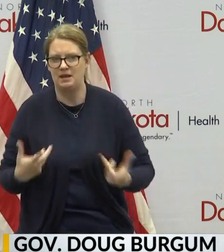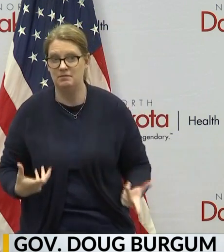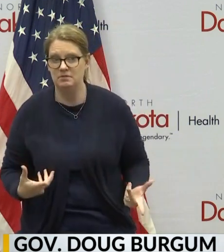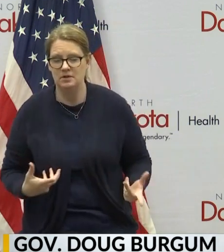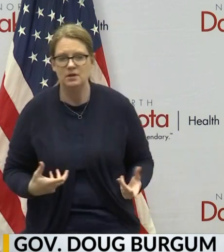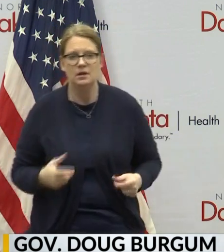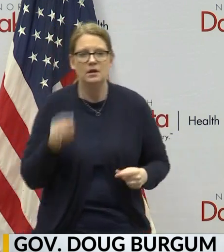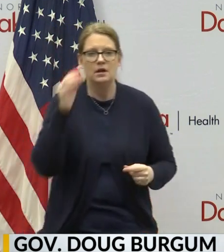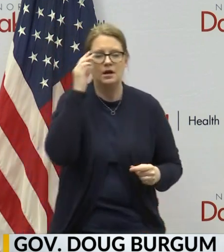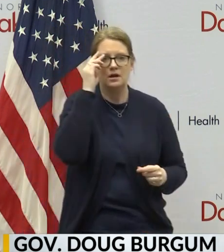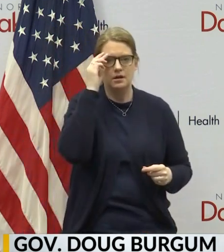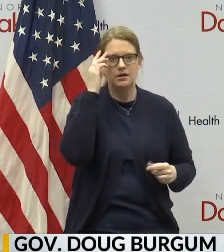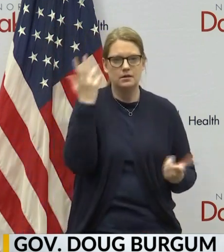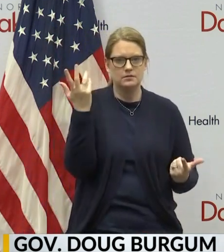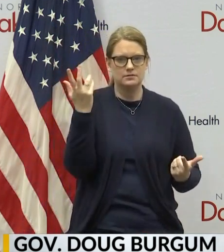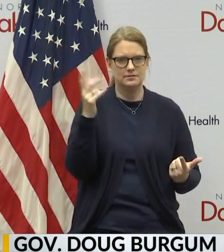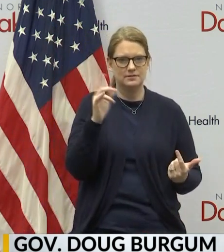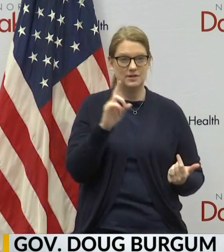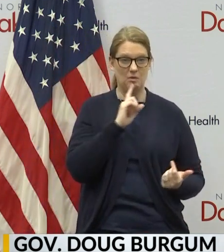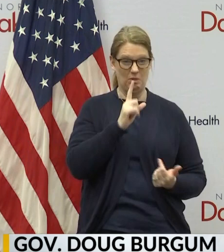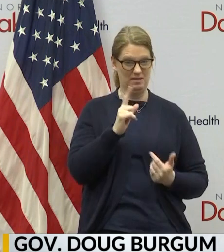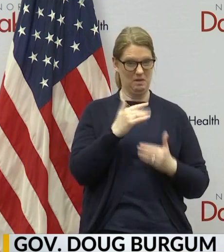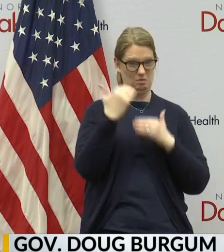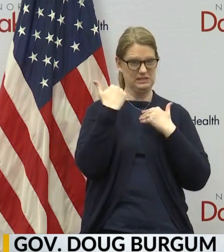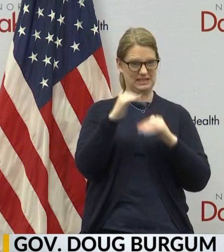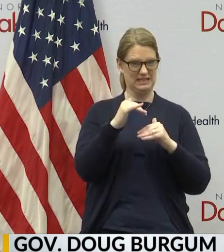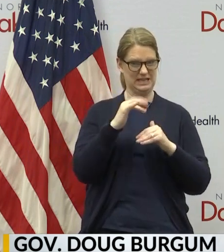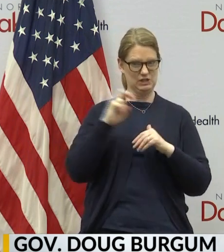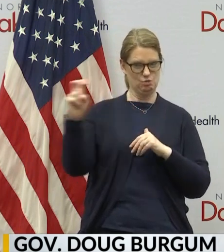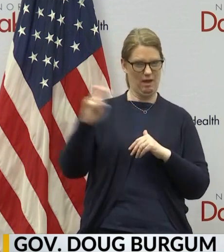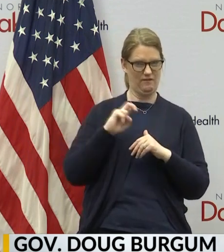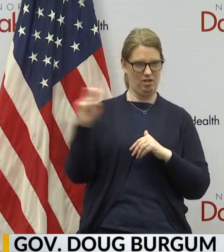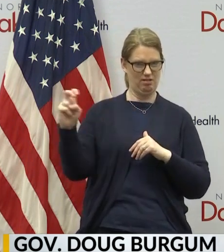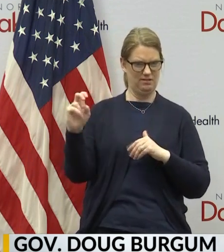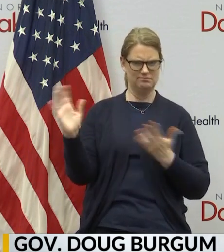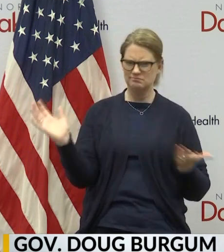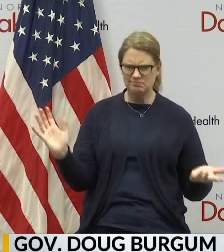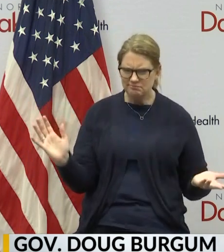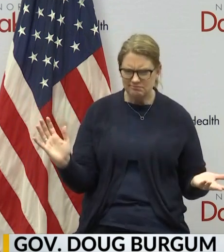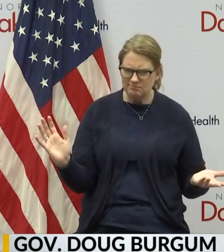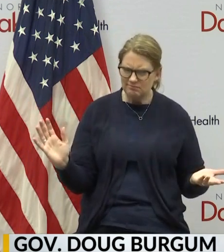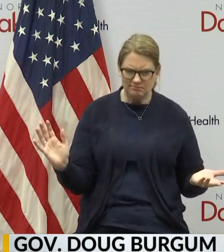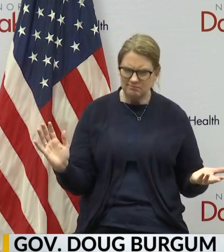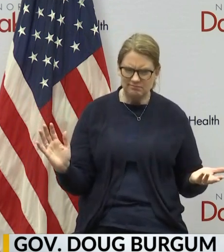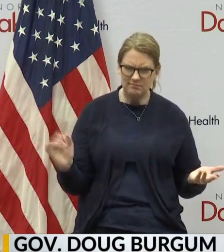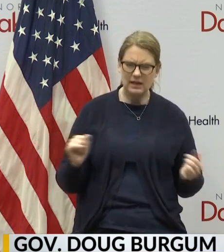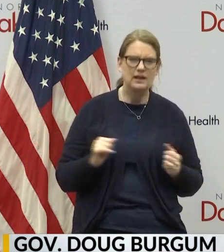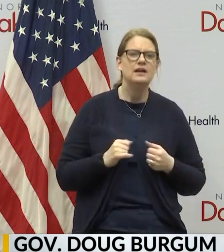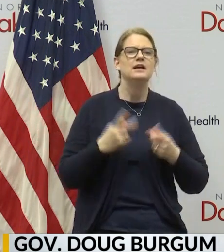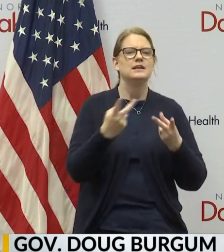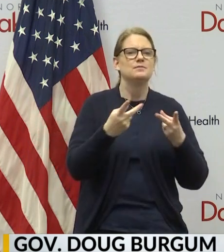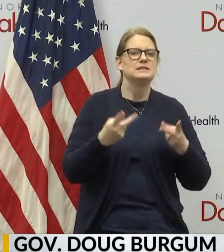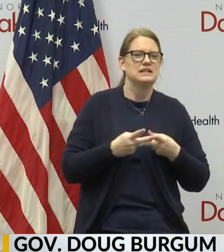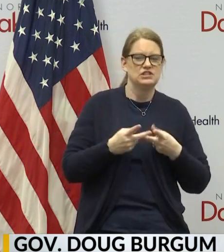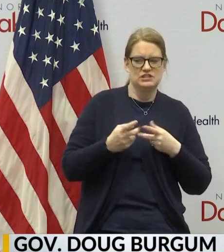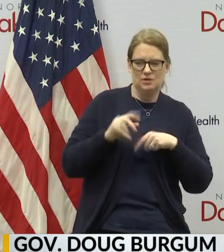ARESPONSIBILITY TO THAT MORE THAN THEY MIGHT RESPOND TO A